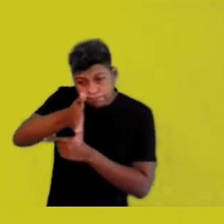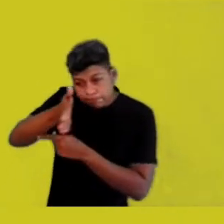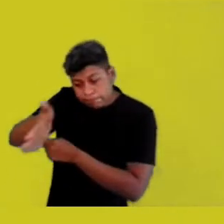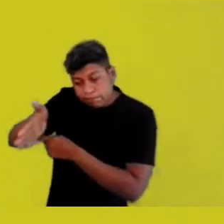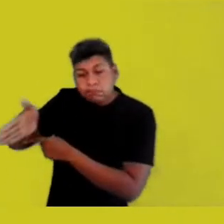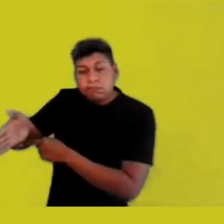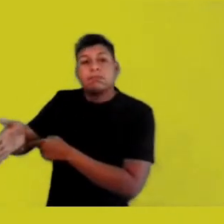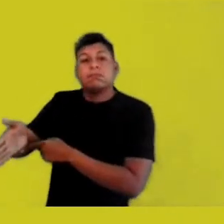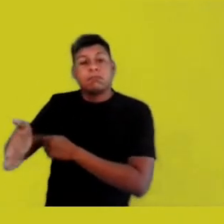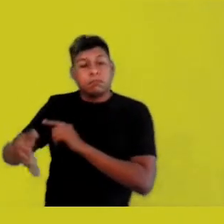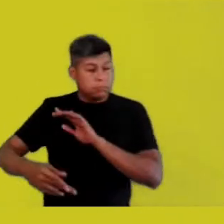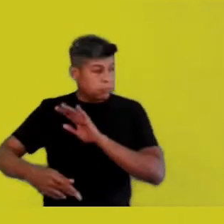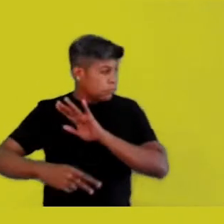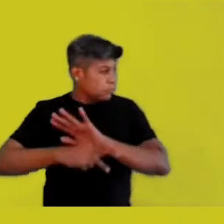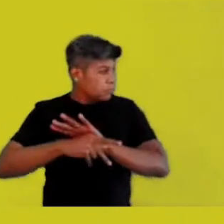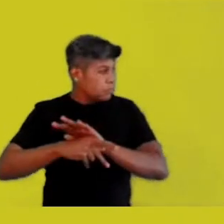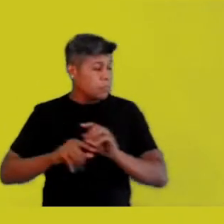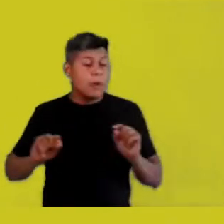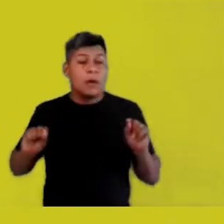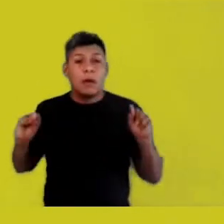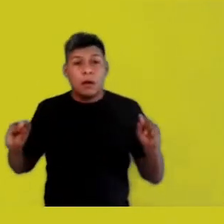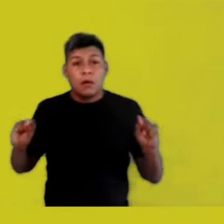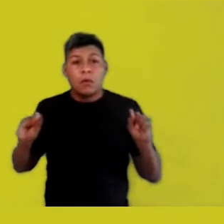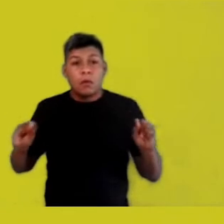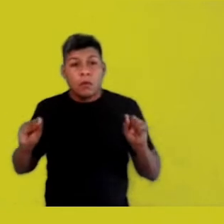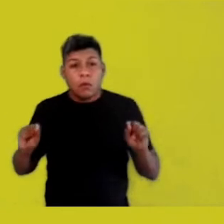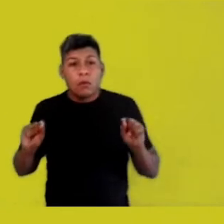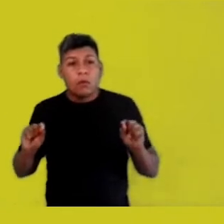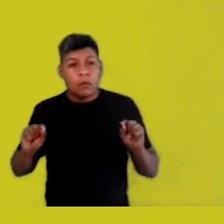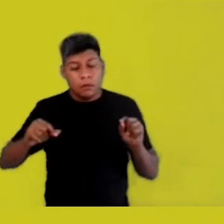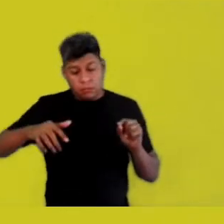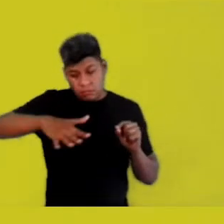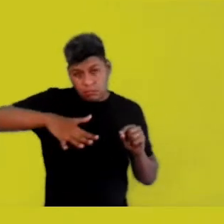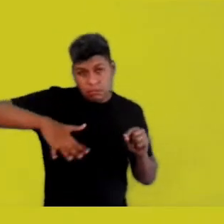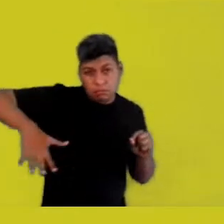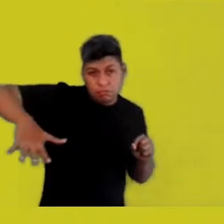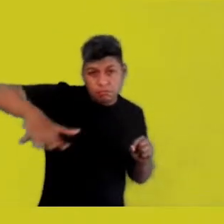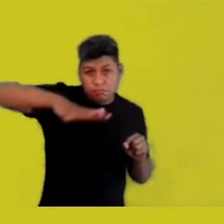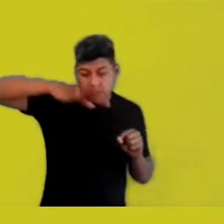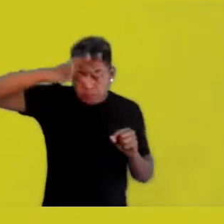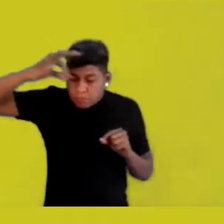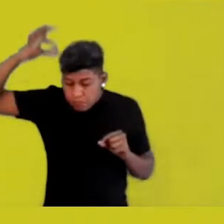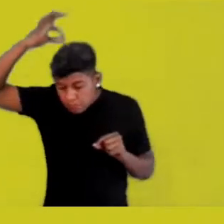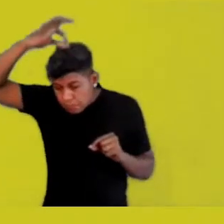Through the polysemy in “Espírito Santo”, for instance,